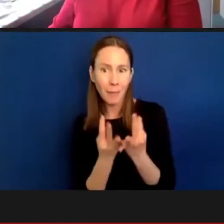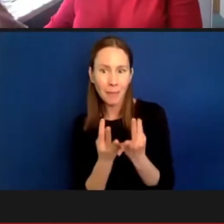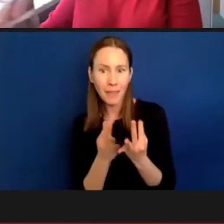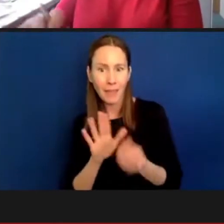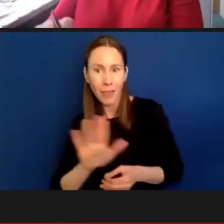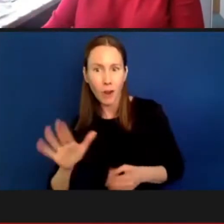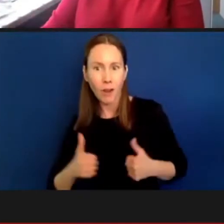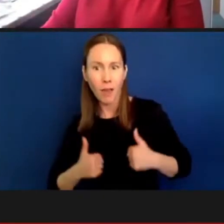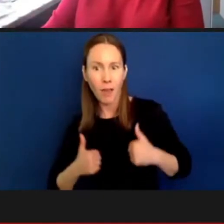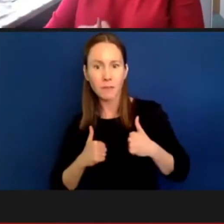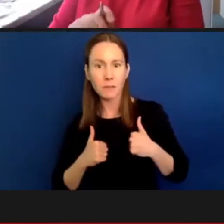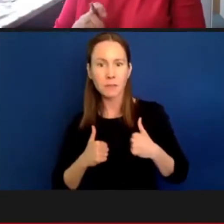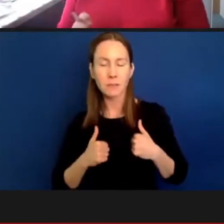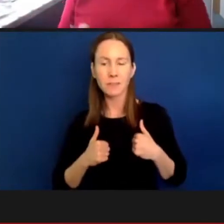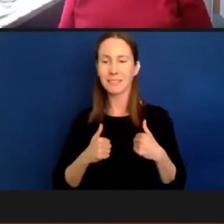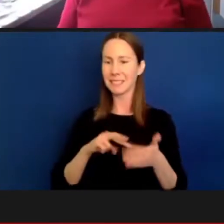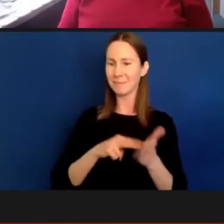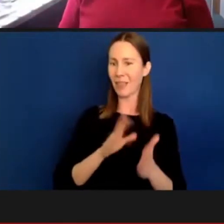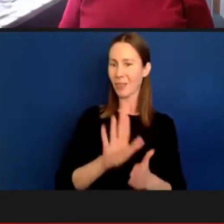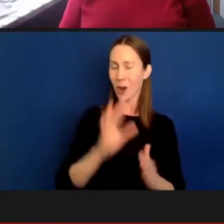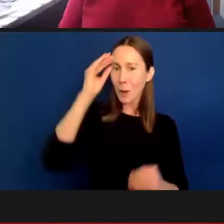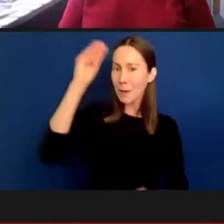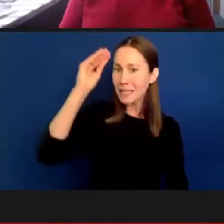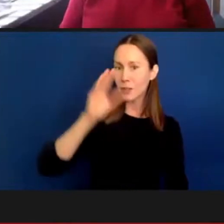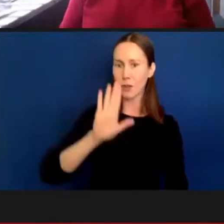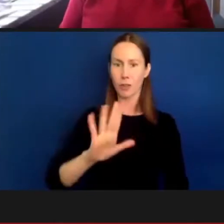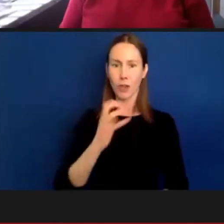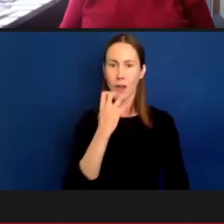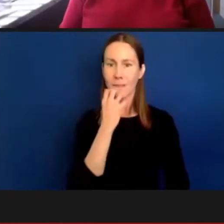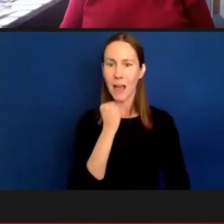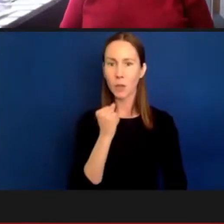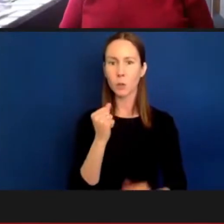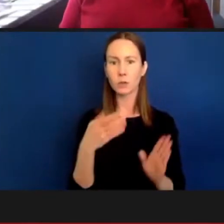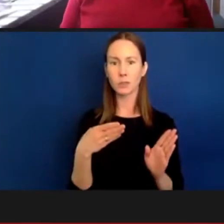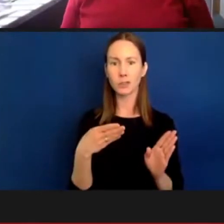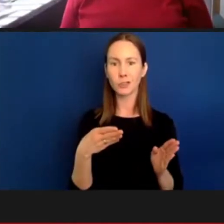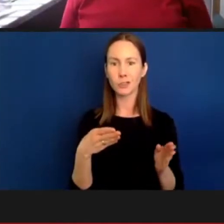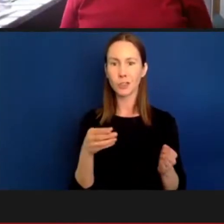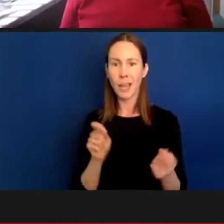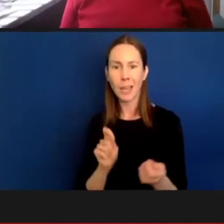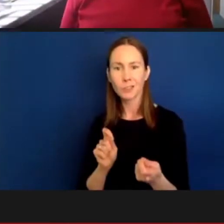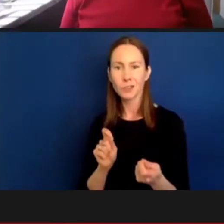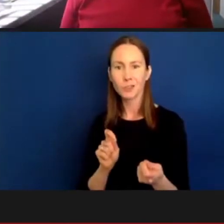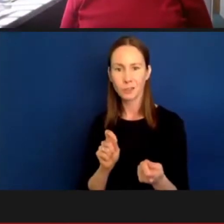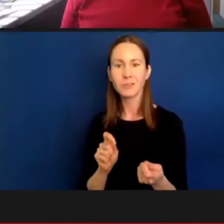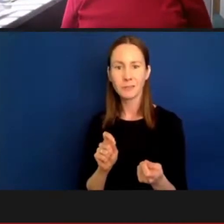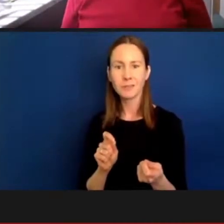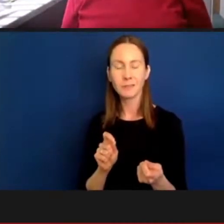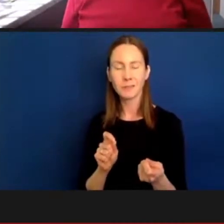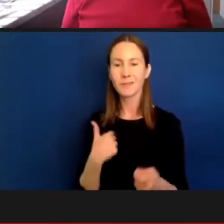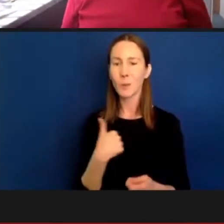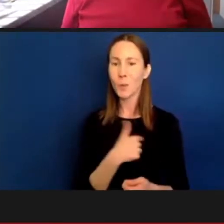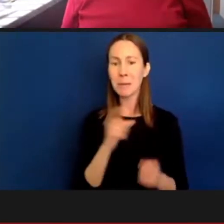life, their opinion and their values tend to change. So we have to make this personal.